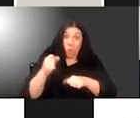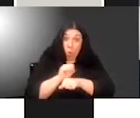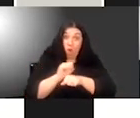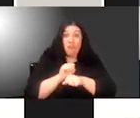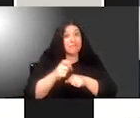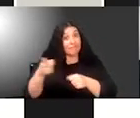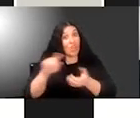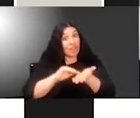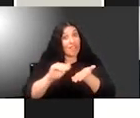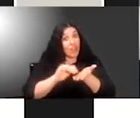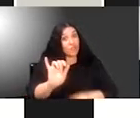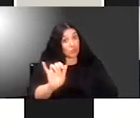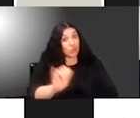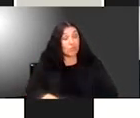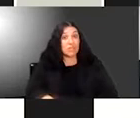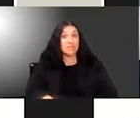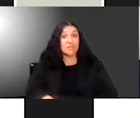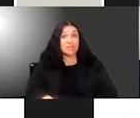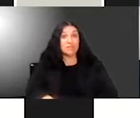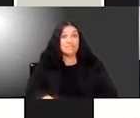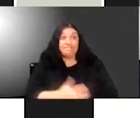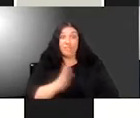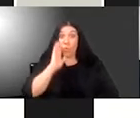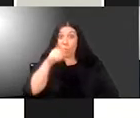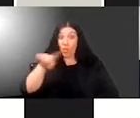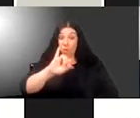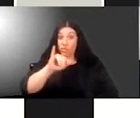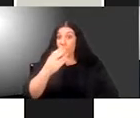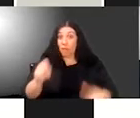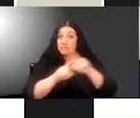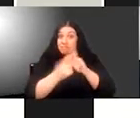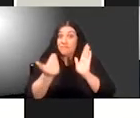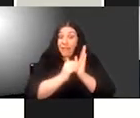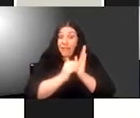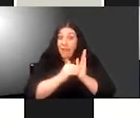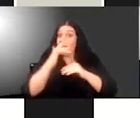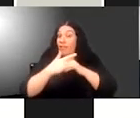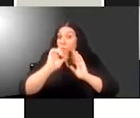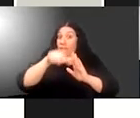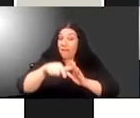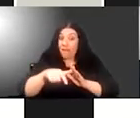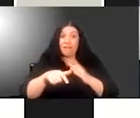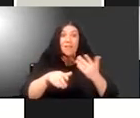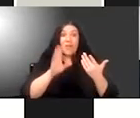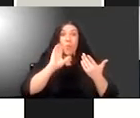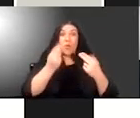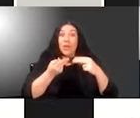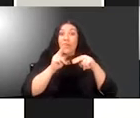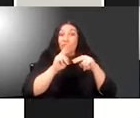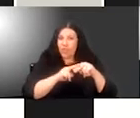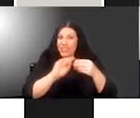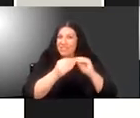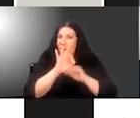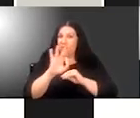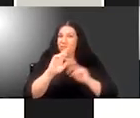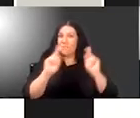I just think we're going to have to be doing things much smarter and much more aggressively.